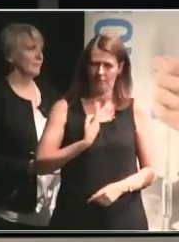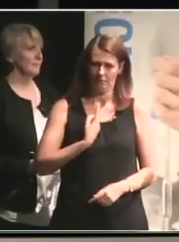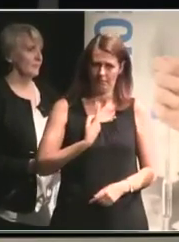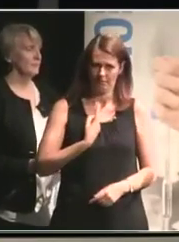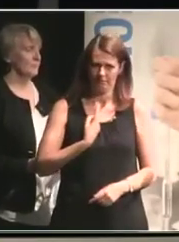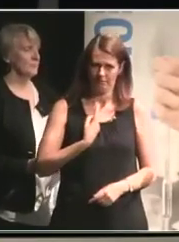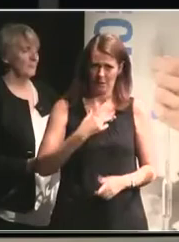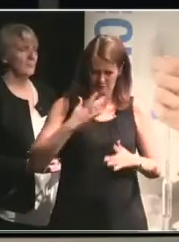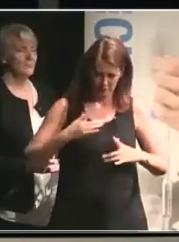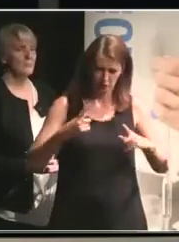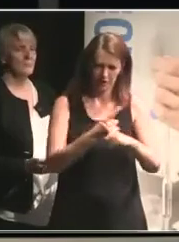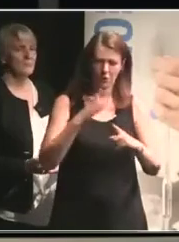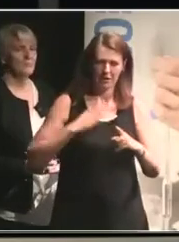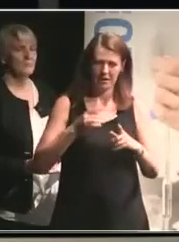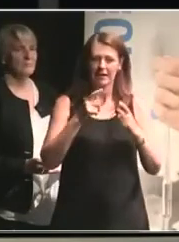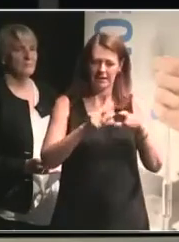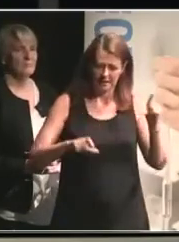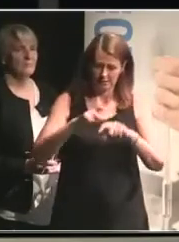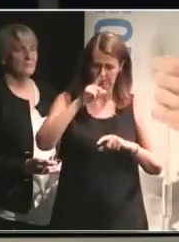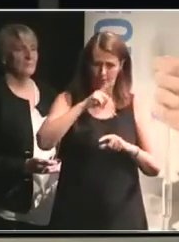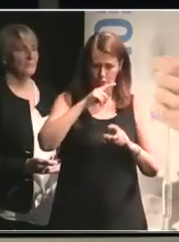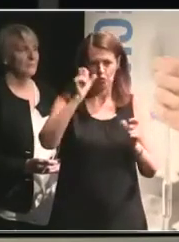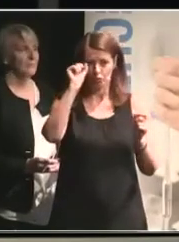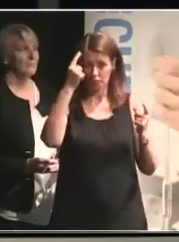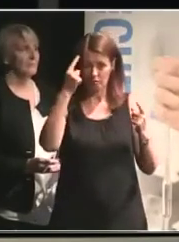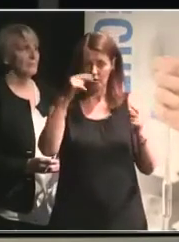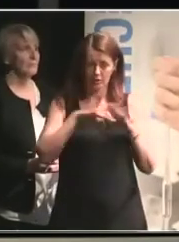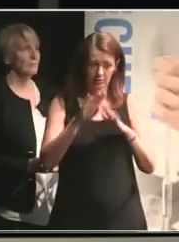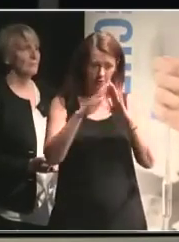We need chemists to be recognising that the world is getting to a point where it can